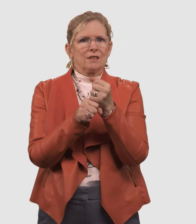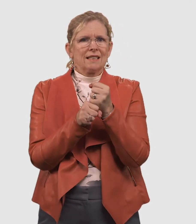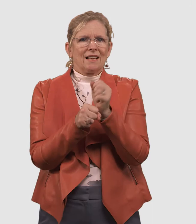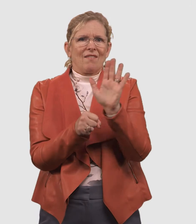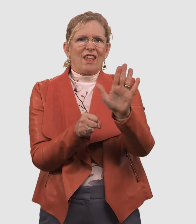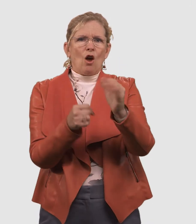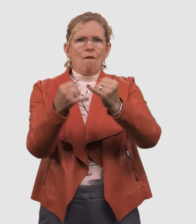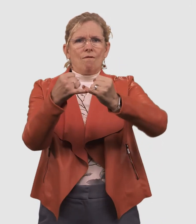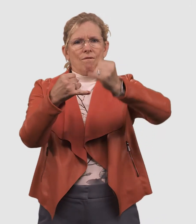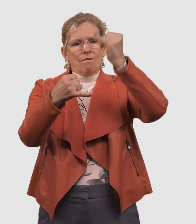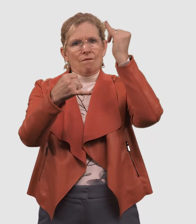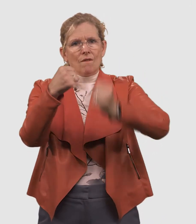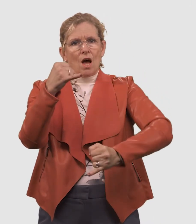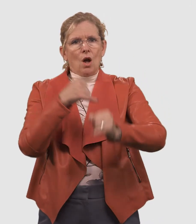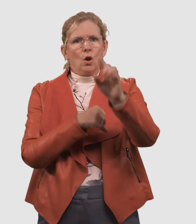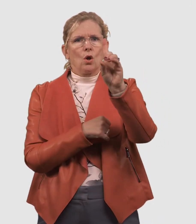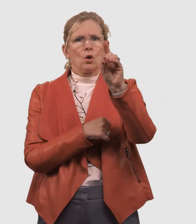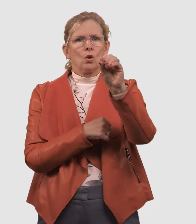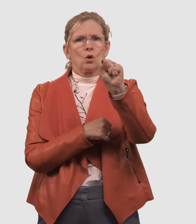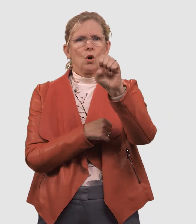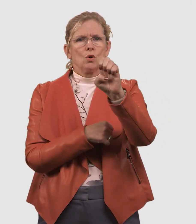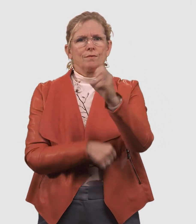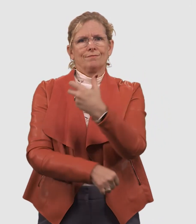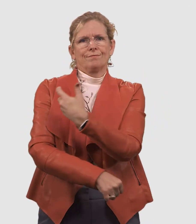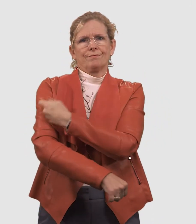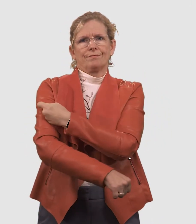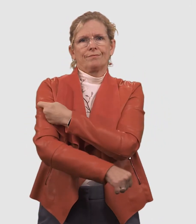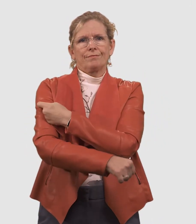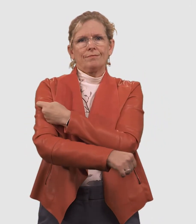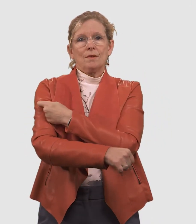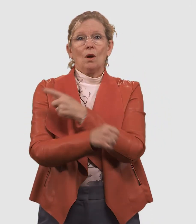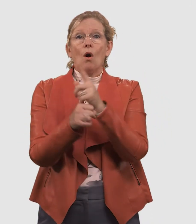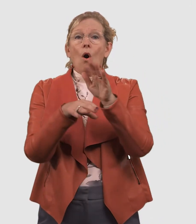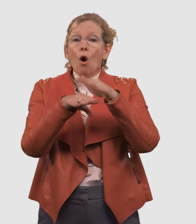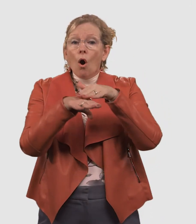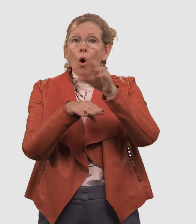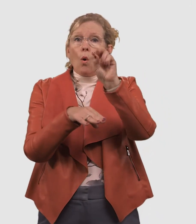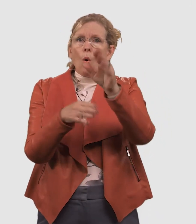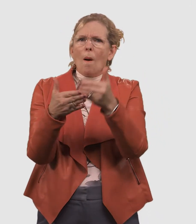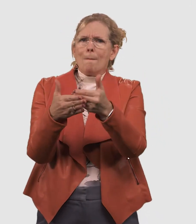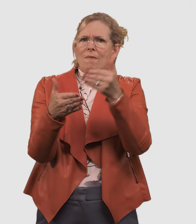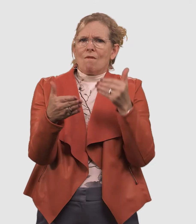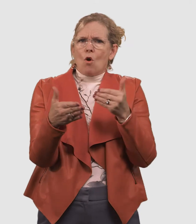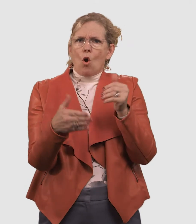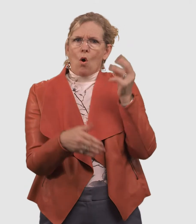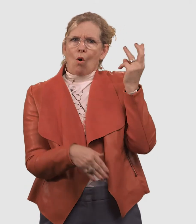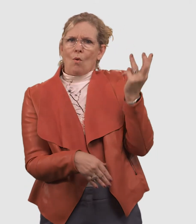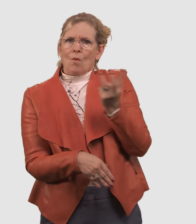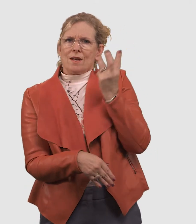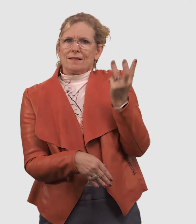· All student employees will need to receive their final dose of a vaccine regimen